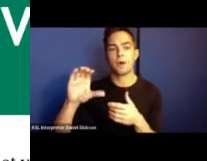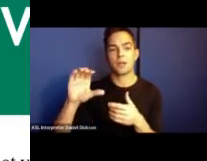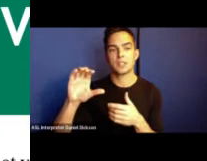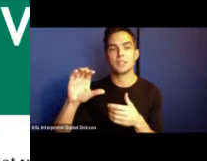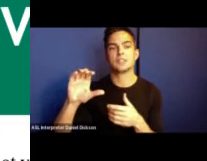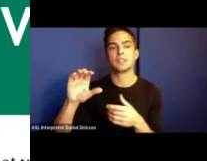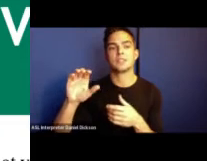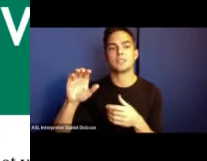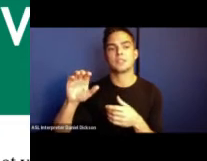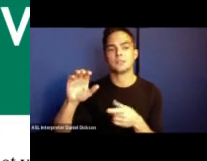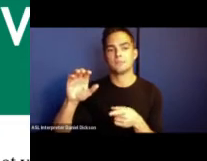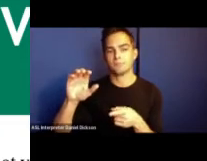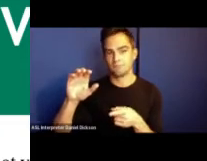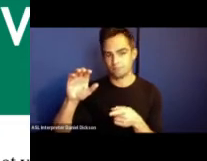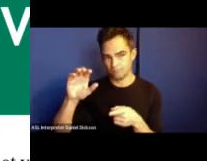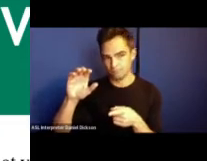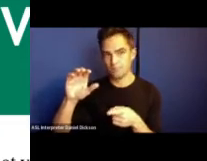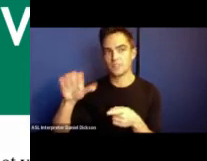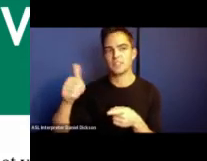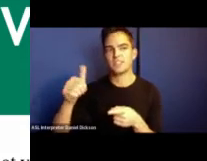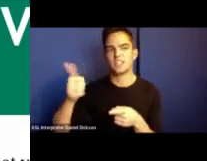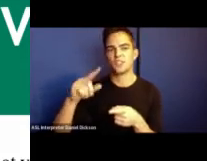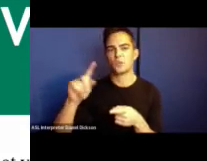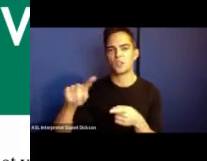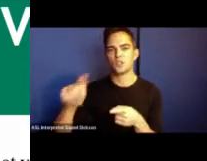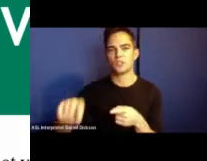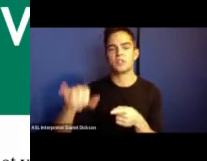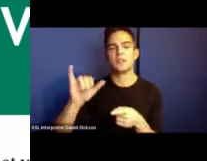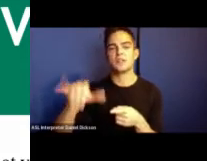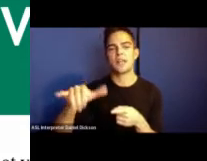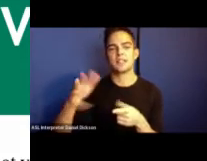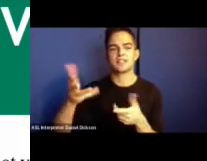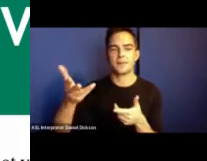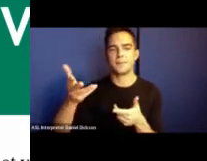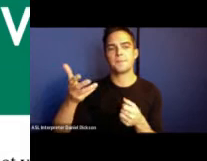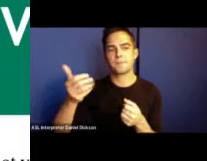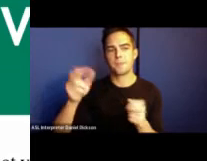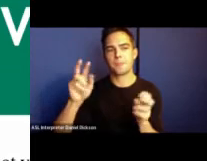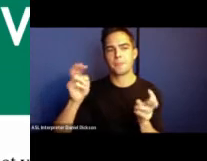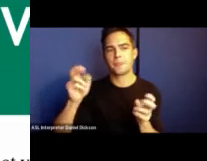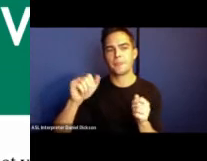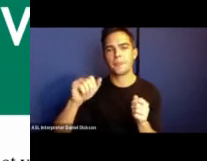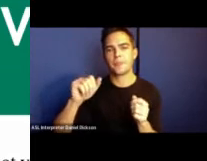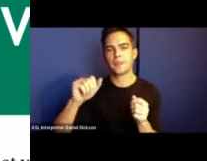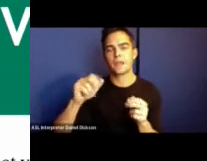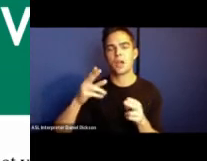are I would say, a shorter version of the addiction